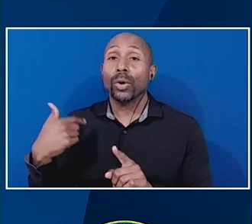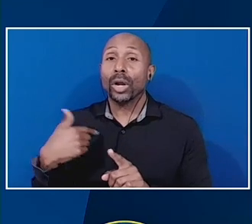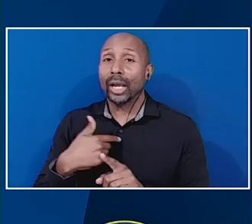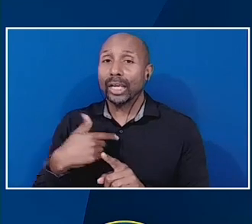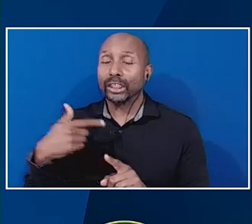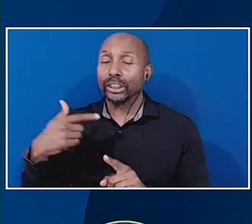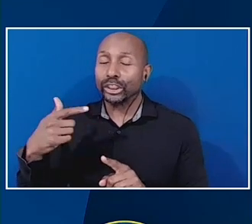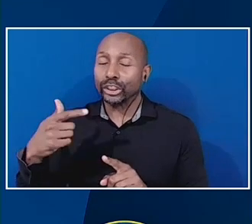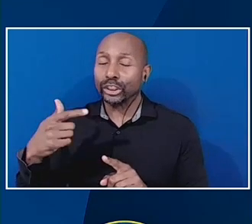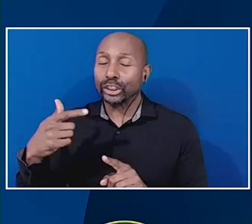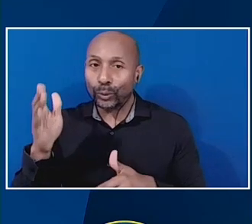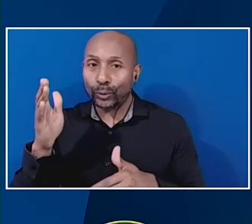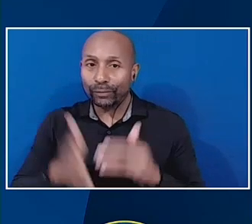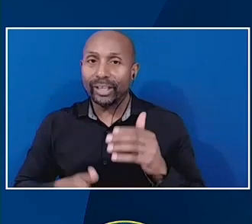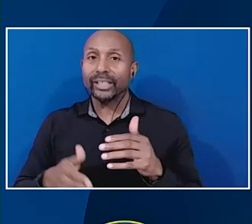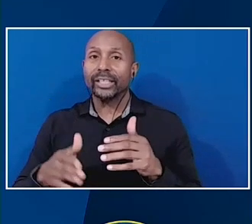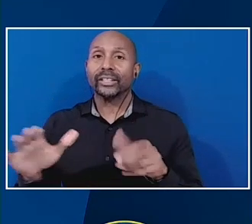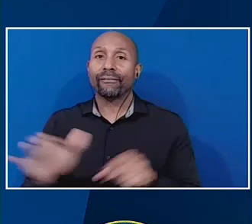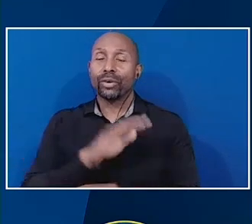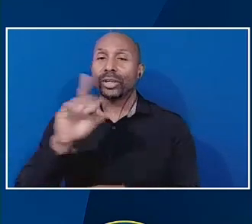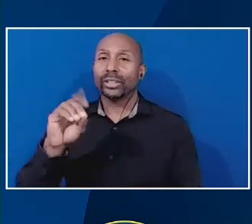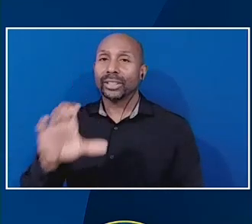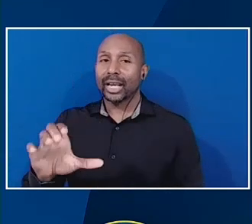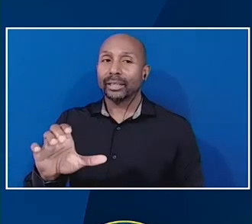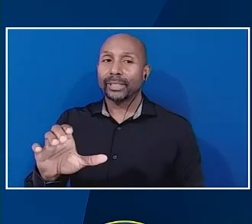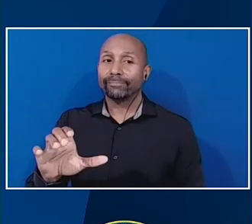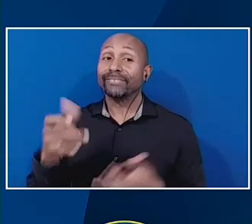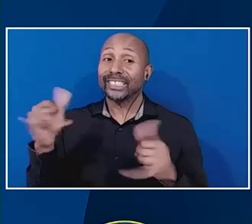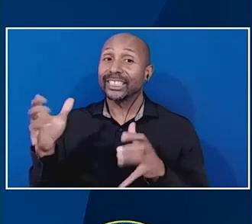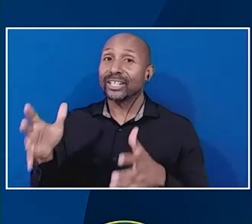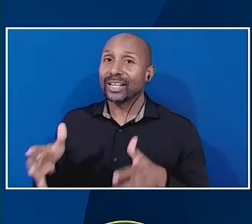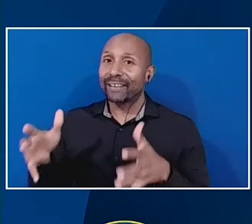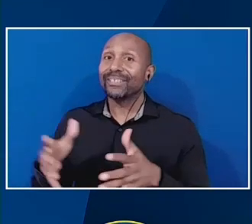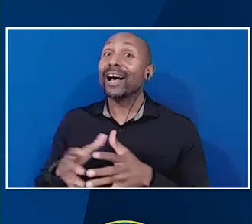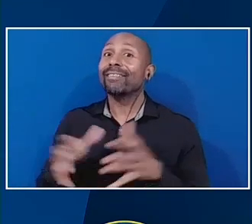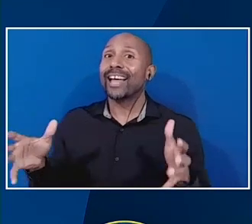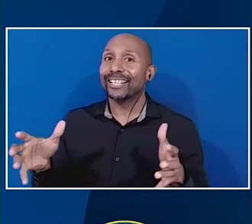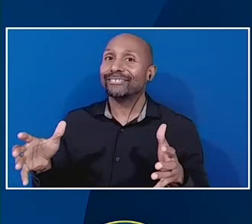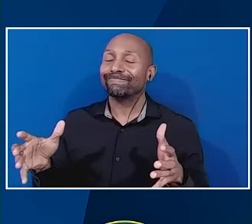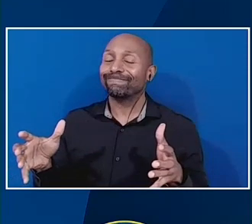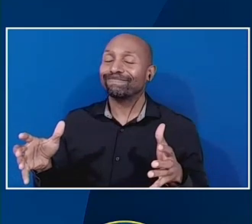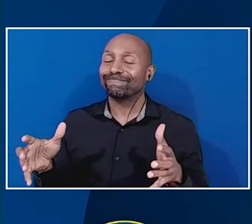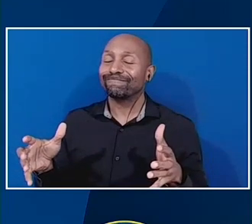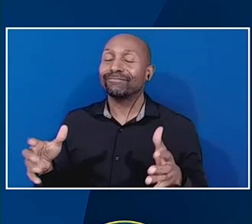rest of the document, which is a lot, yet this afternoon, we are going to try to